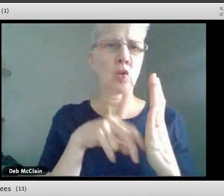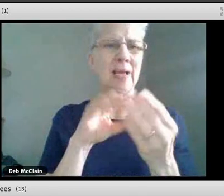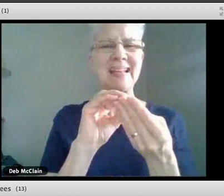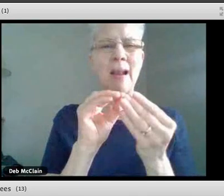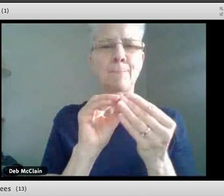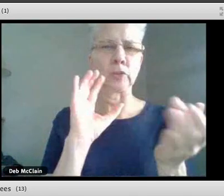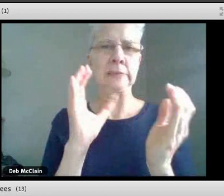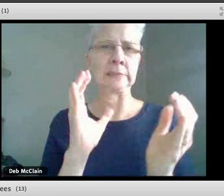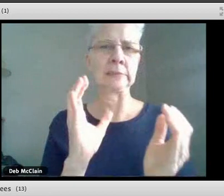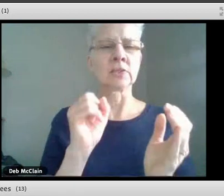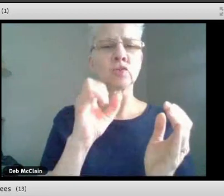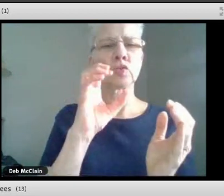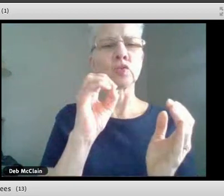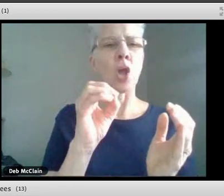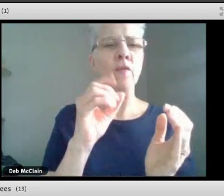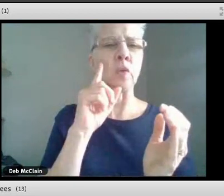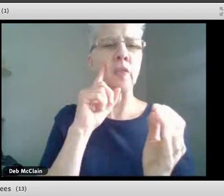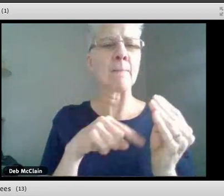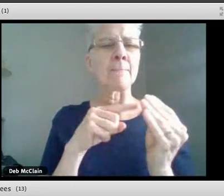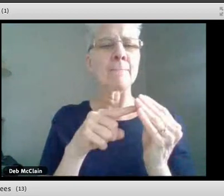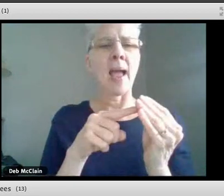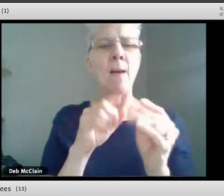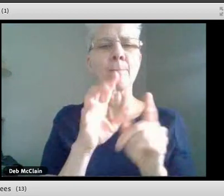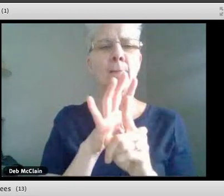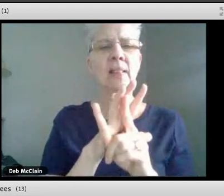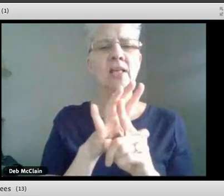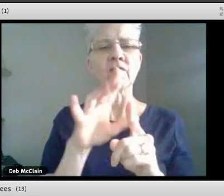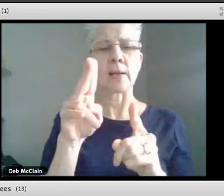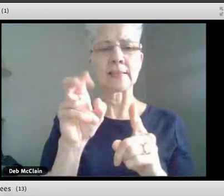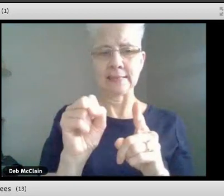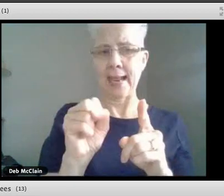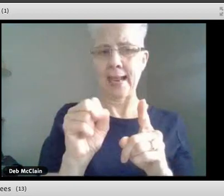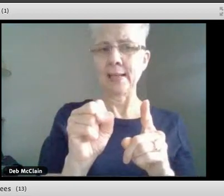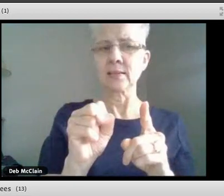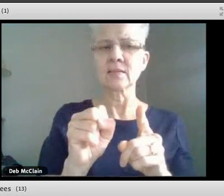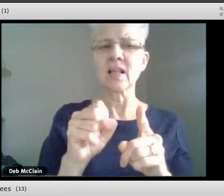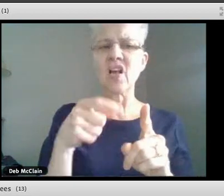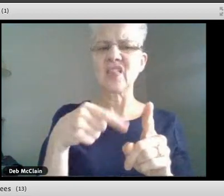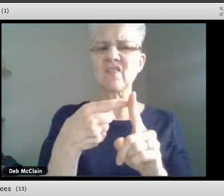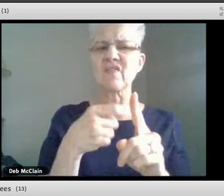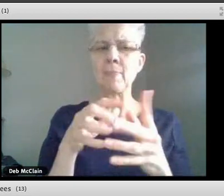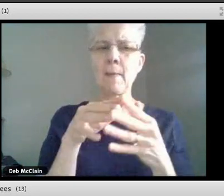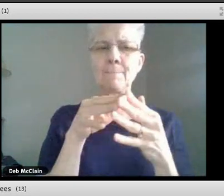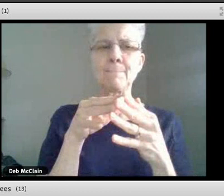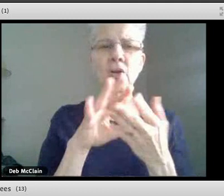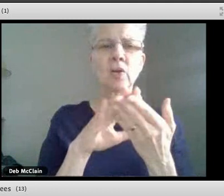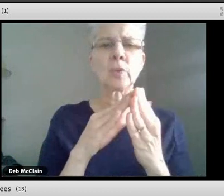and so, if you think about the population of the United States, and this is from the American Community Survey,